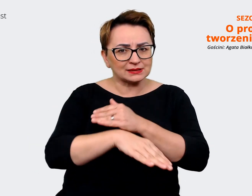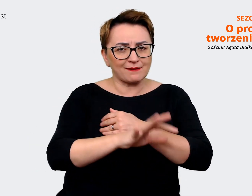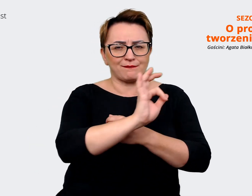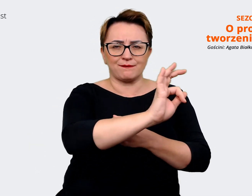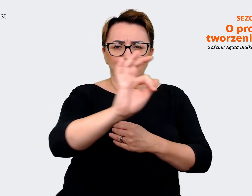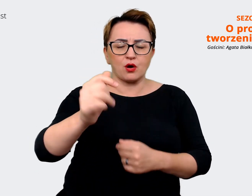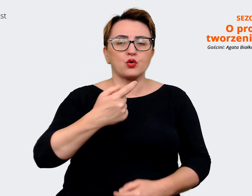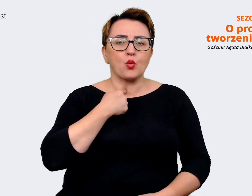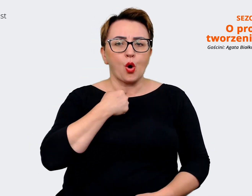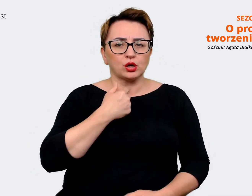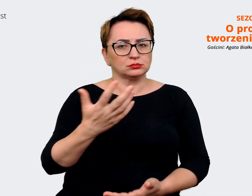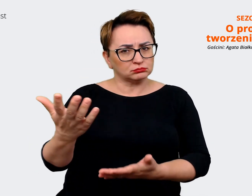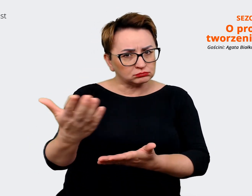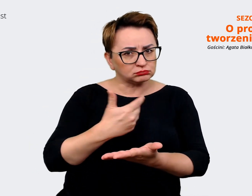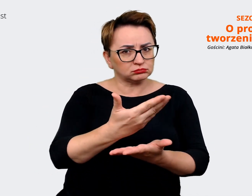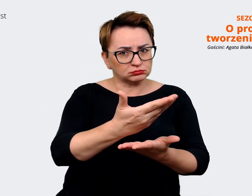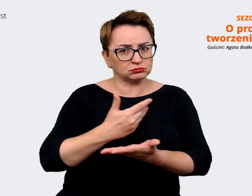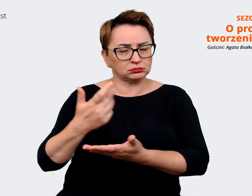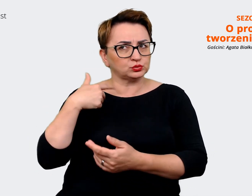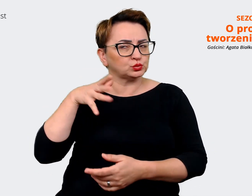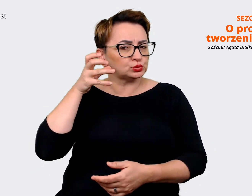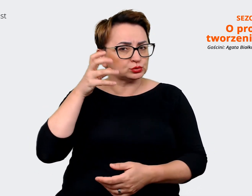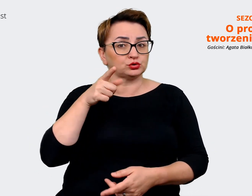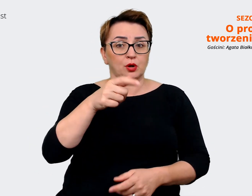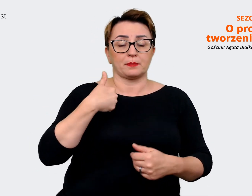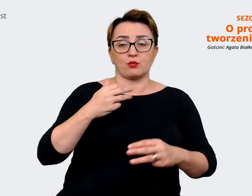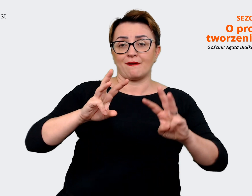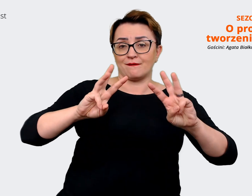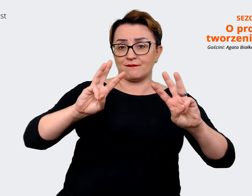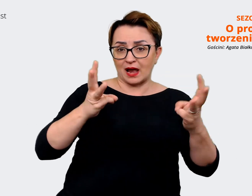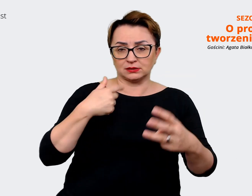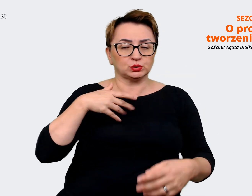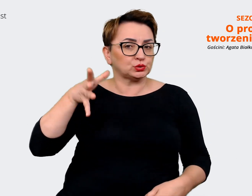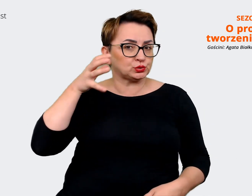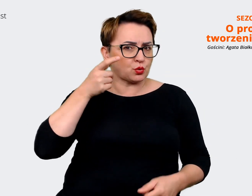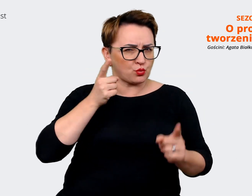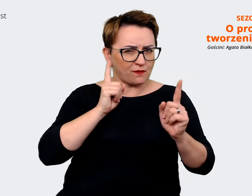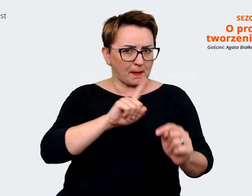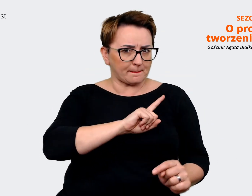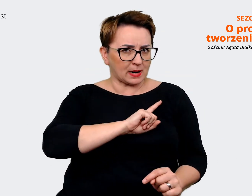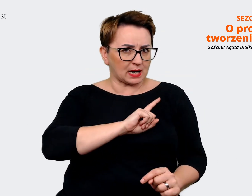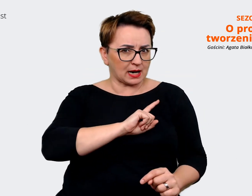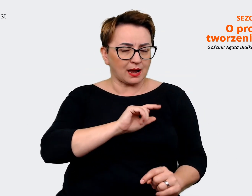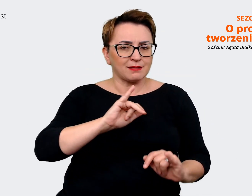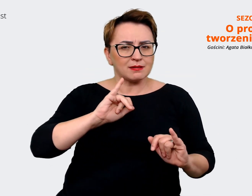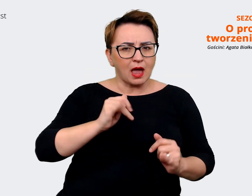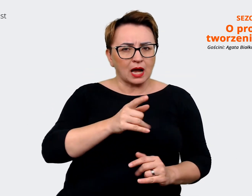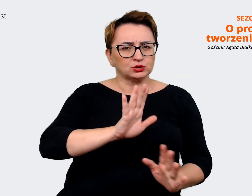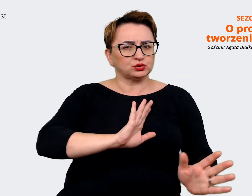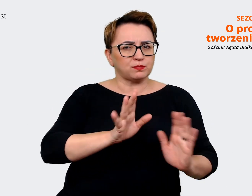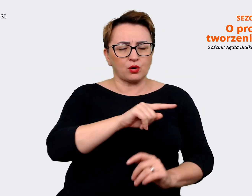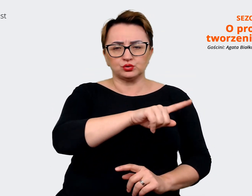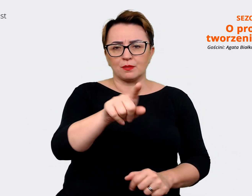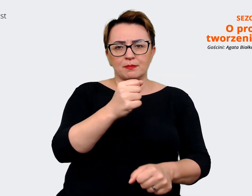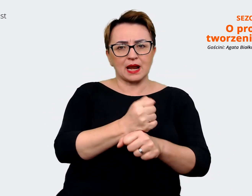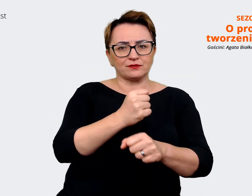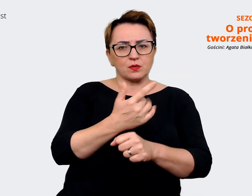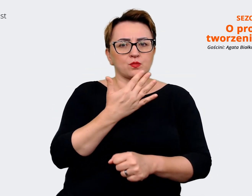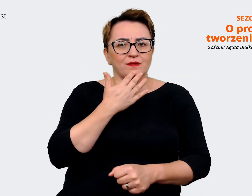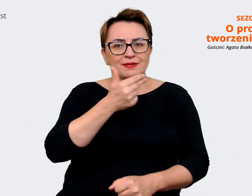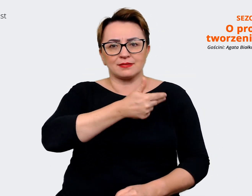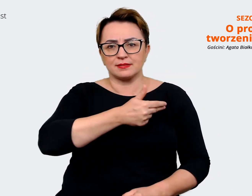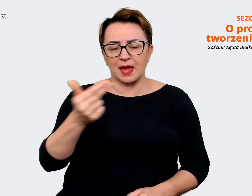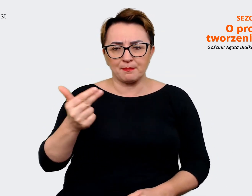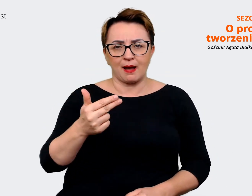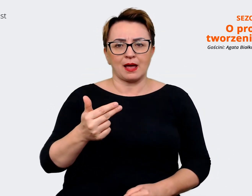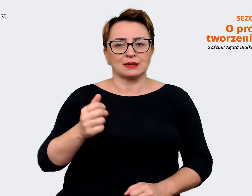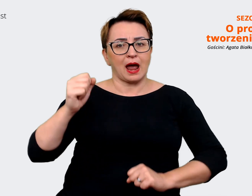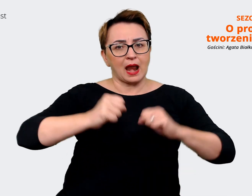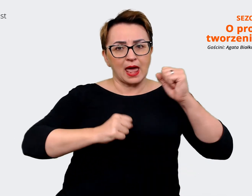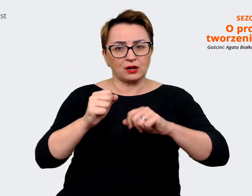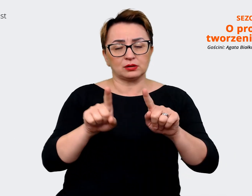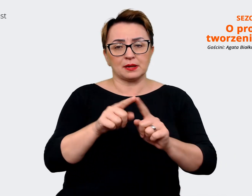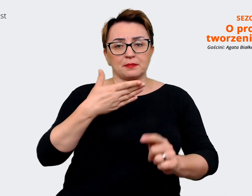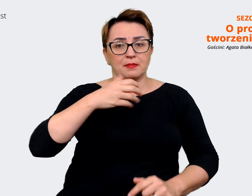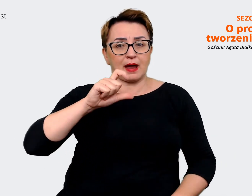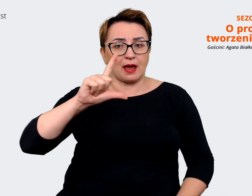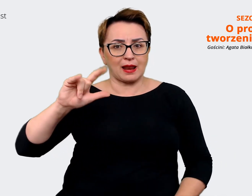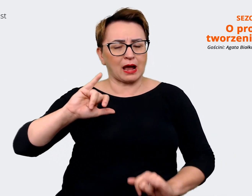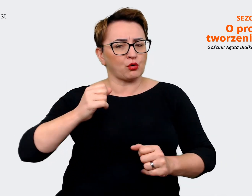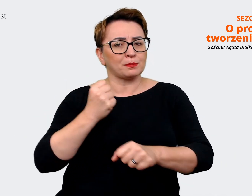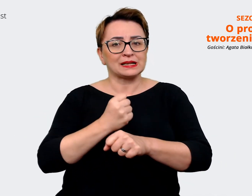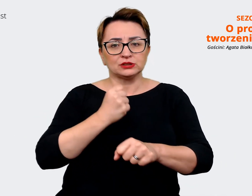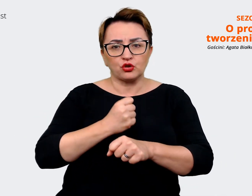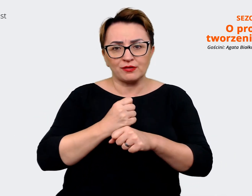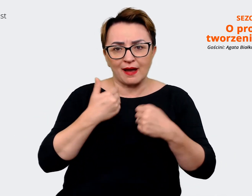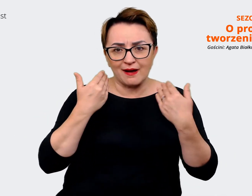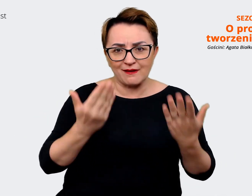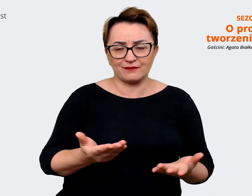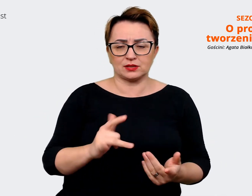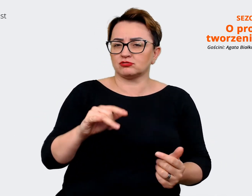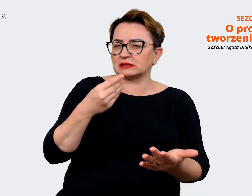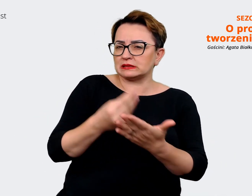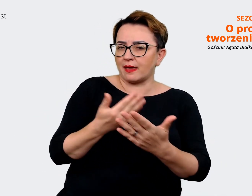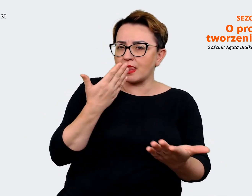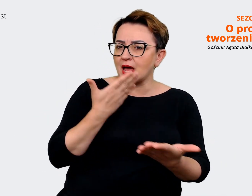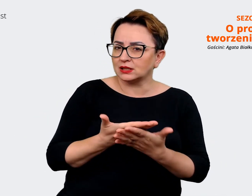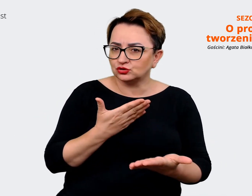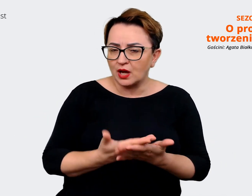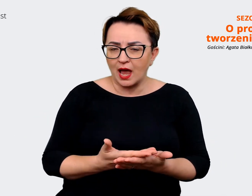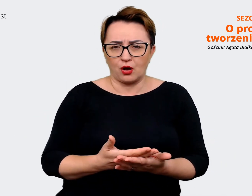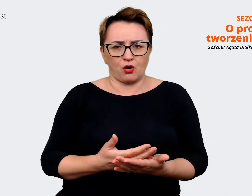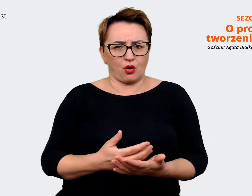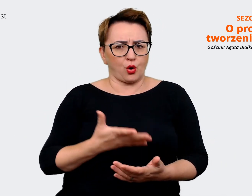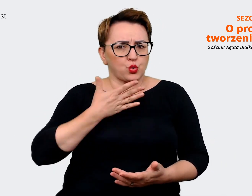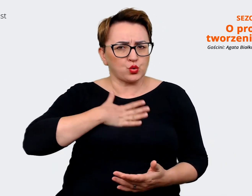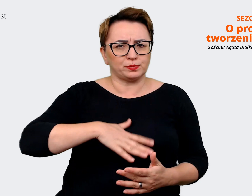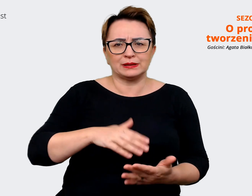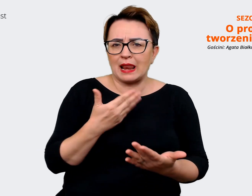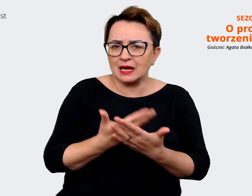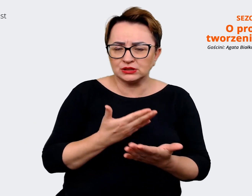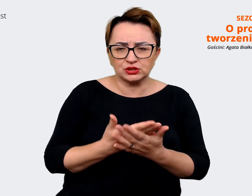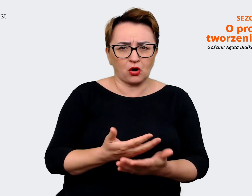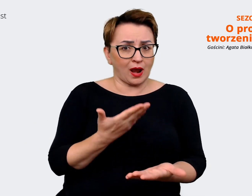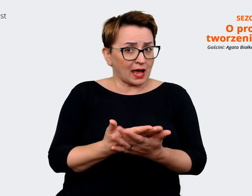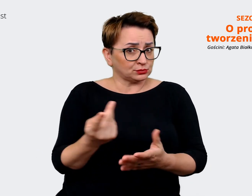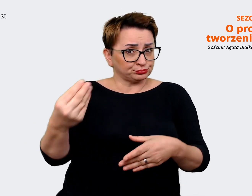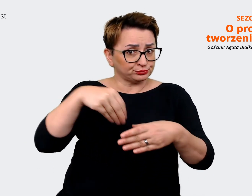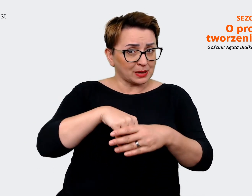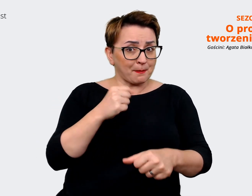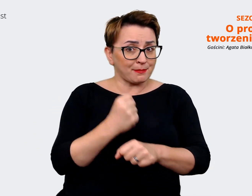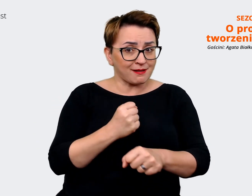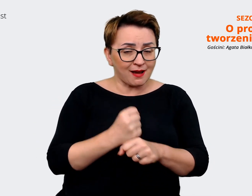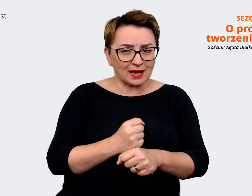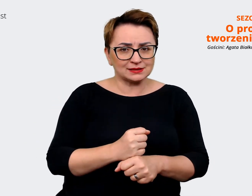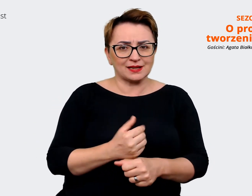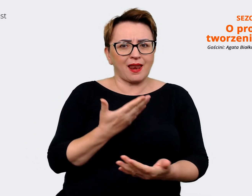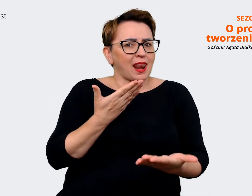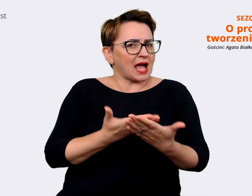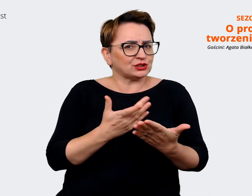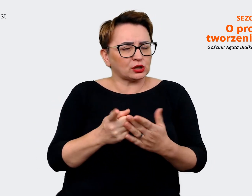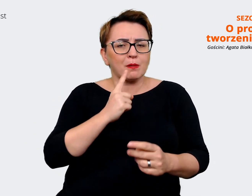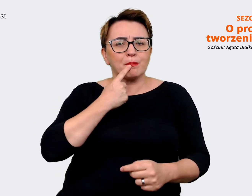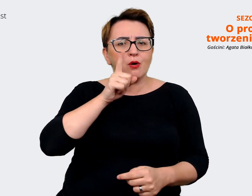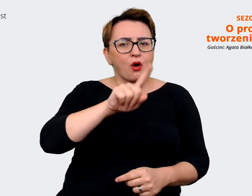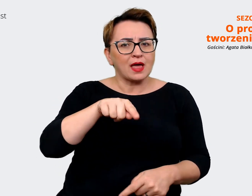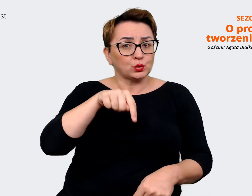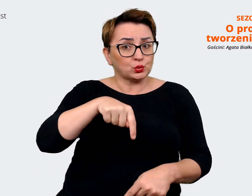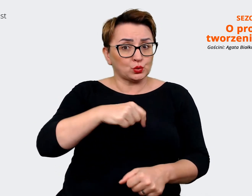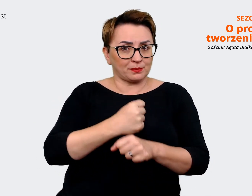We conducted workshops where we carefully listened to how employees talk about Allegro or Mall as employers, what they value, what they like, and why they work here. What makes them recommend this job. Nearly 200 people were involved in this process.